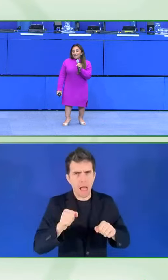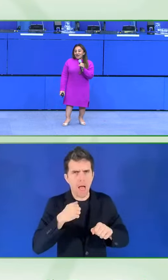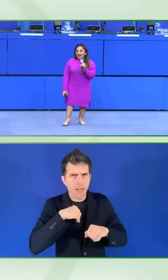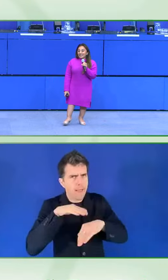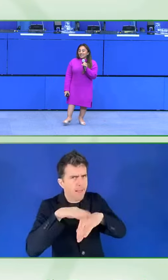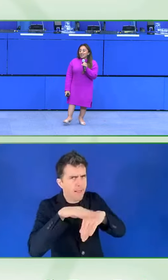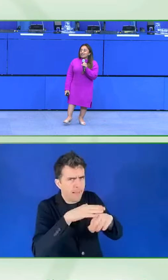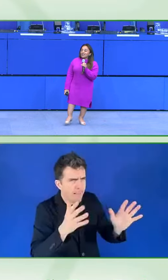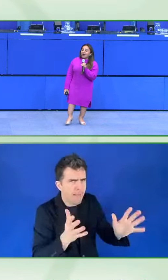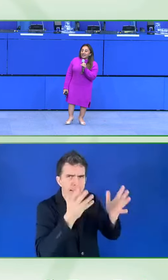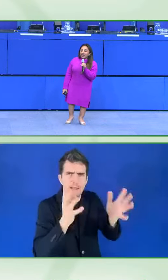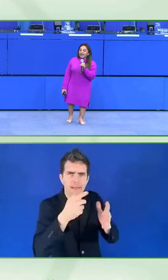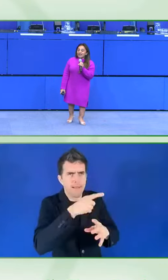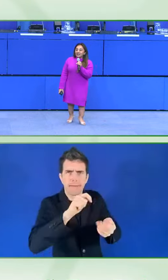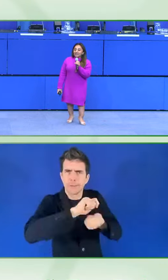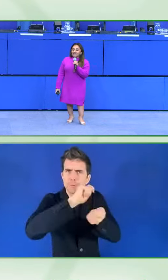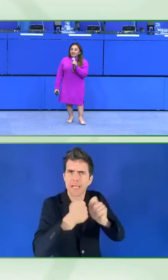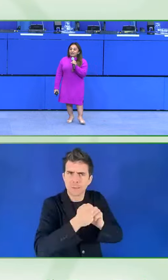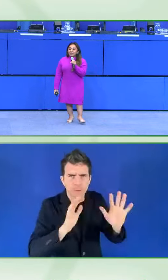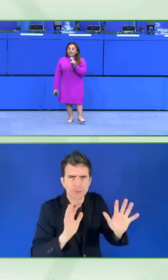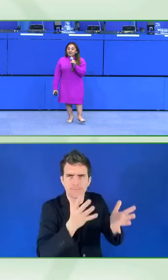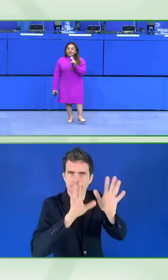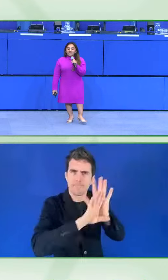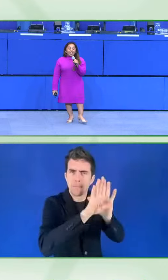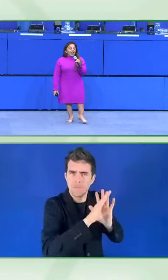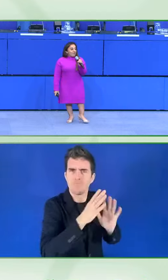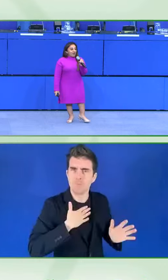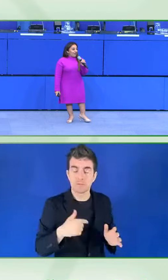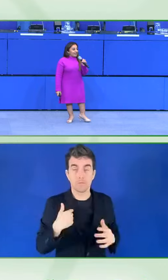At the age of 16, I learned a harsh reality.